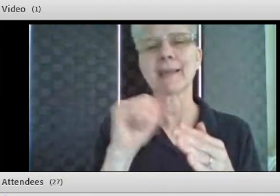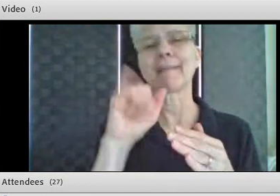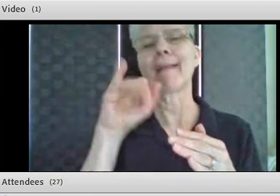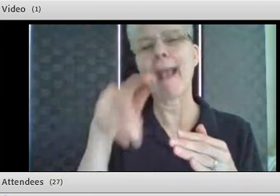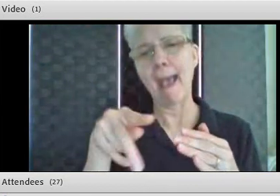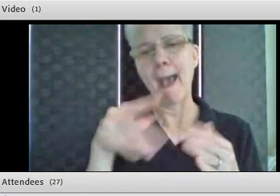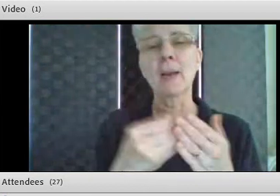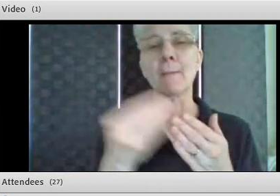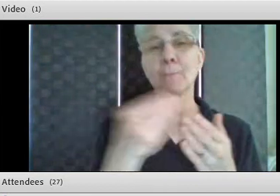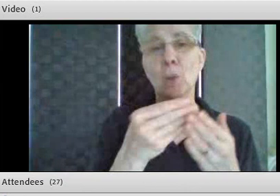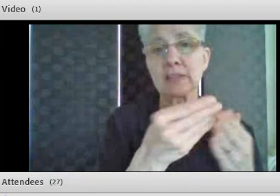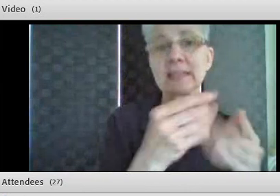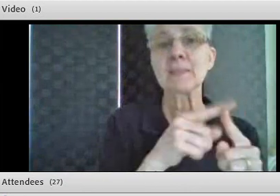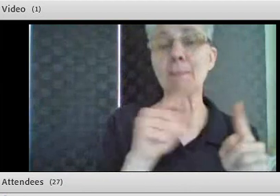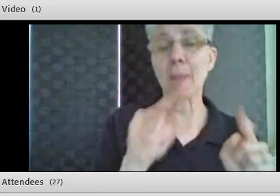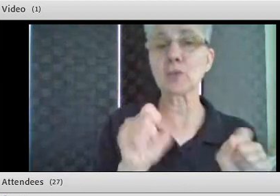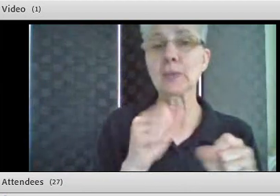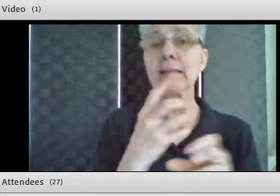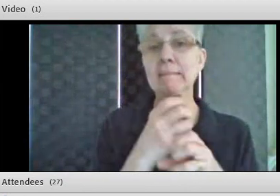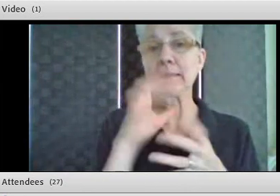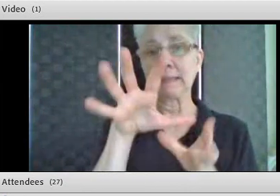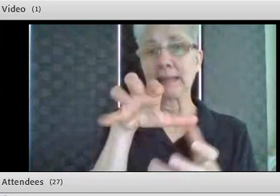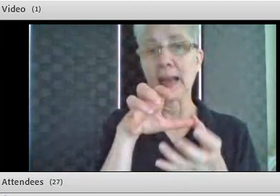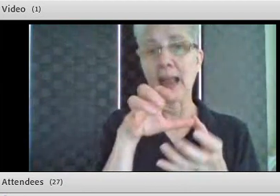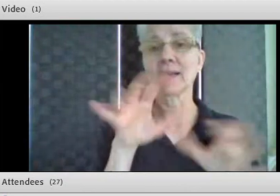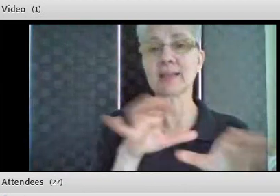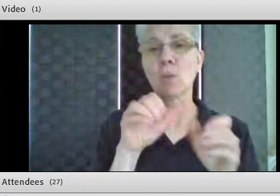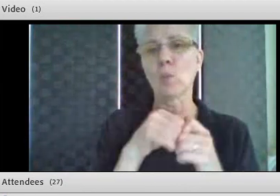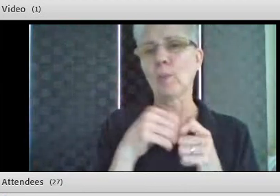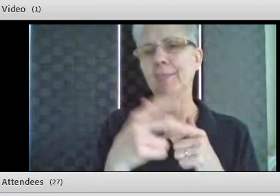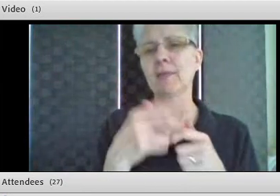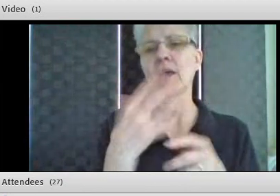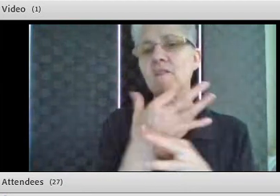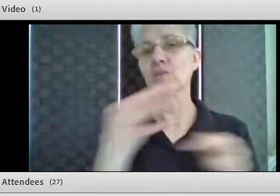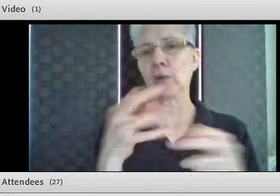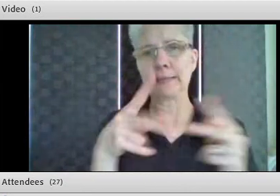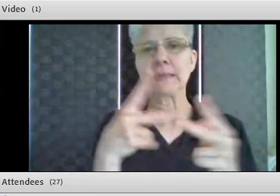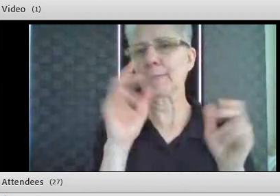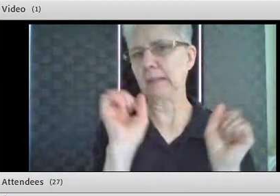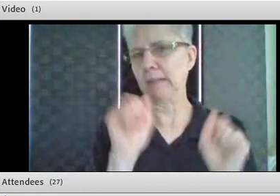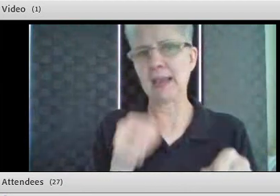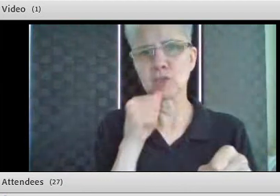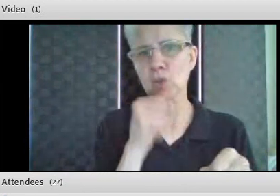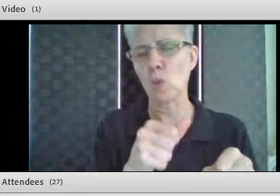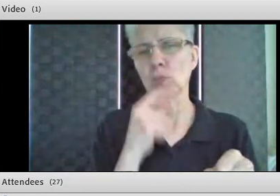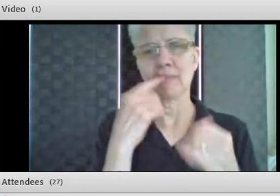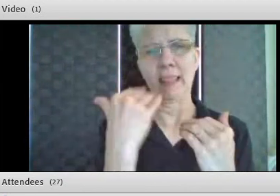so, you know, let's say you want a new set of guitars. You could pay $5 for that, so there's in-app purchases,